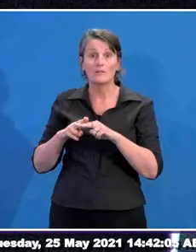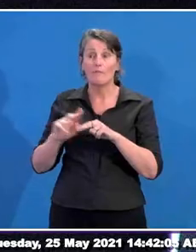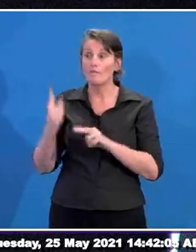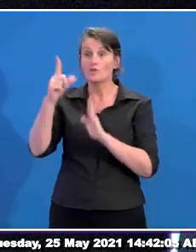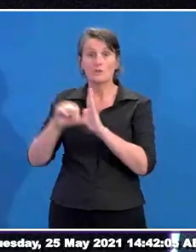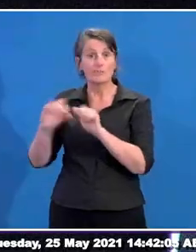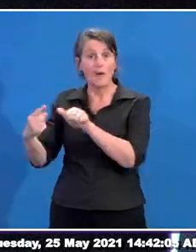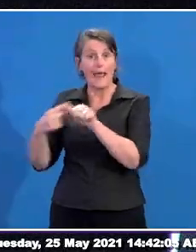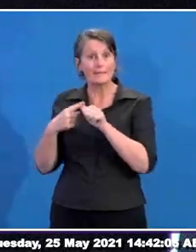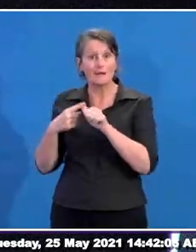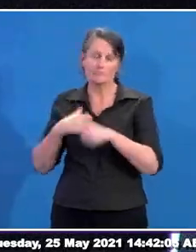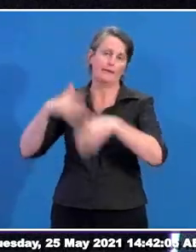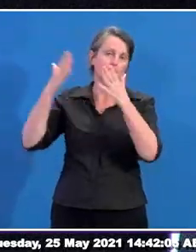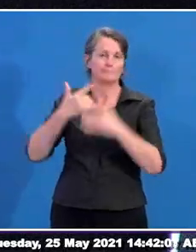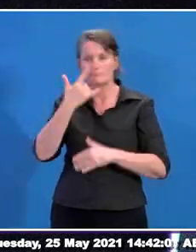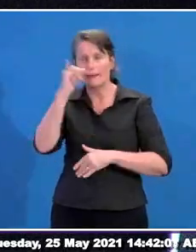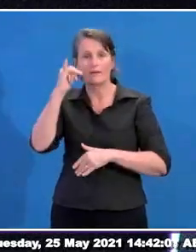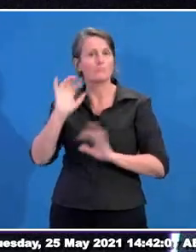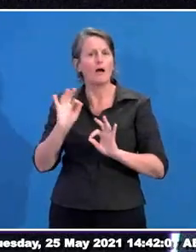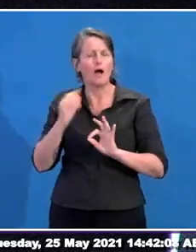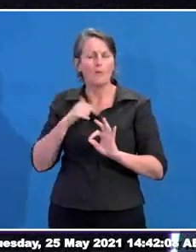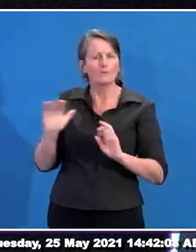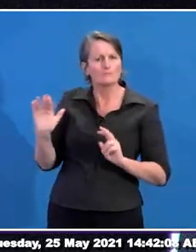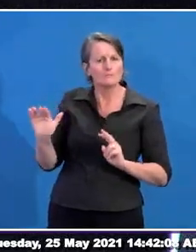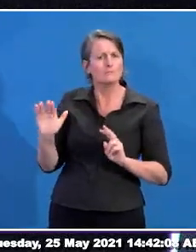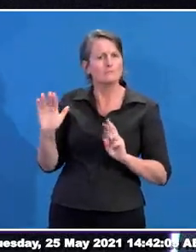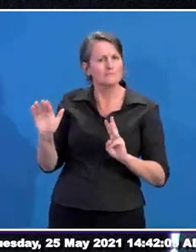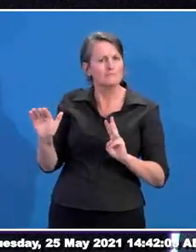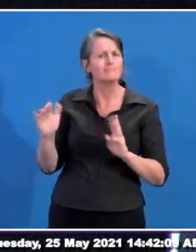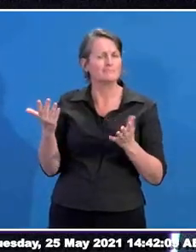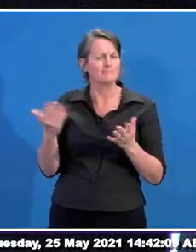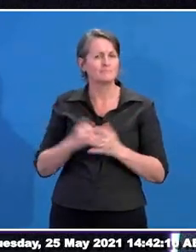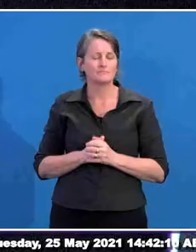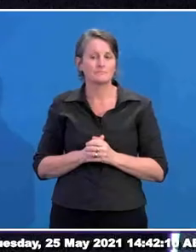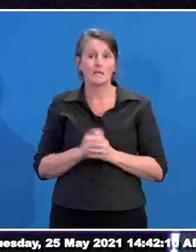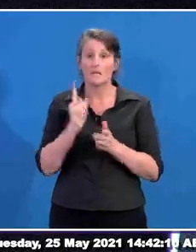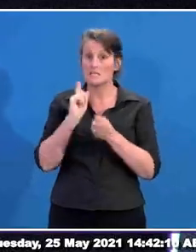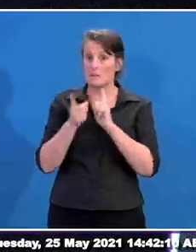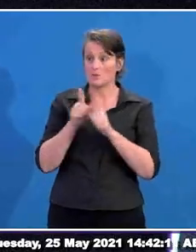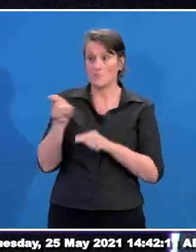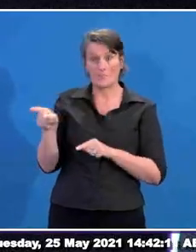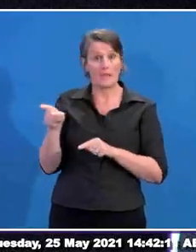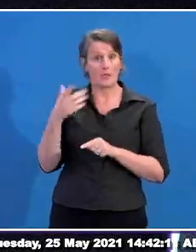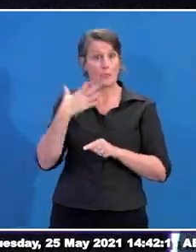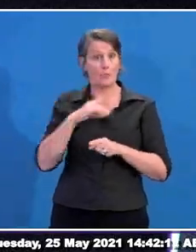I will ask them to re-engage. Sometimes this goes through their lawyer, so I might be liaising with